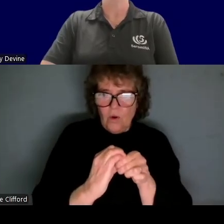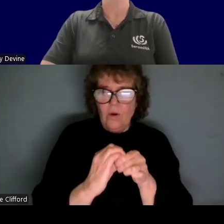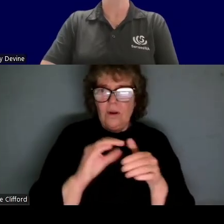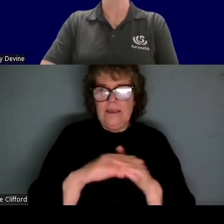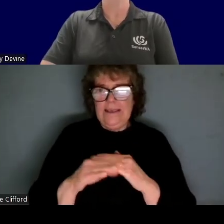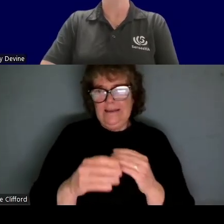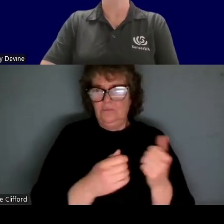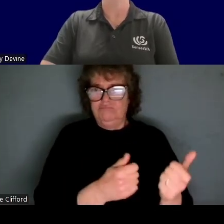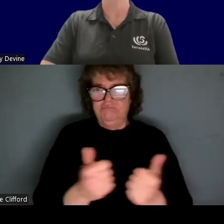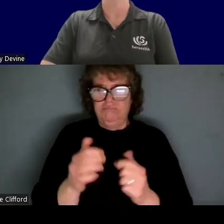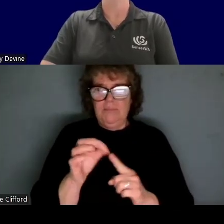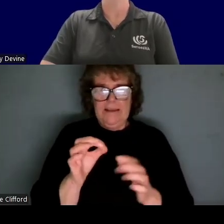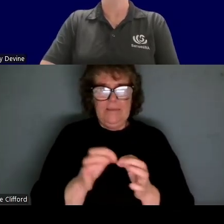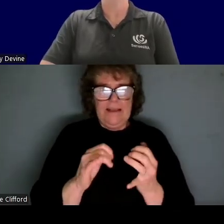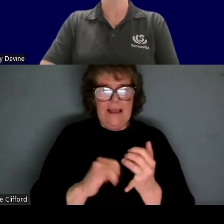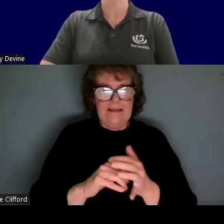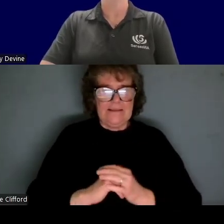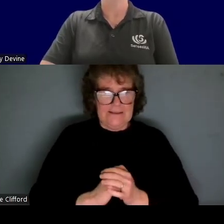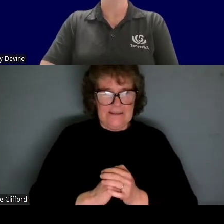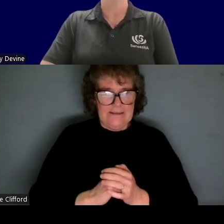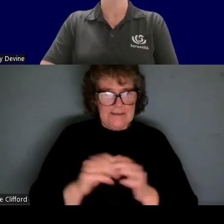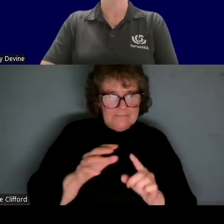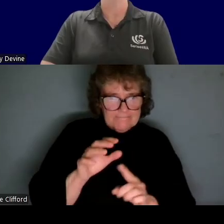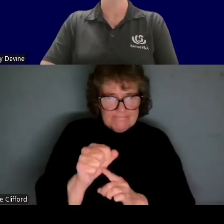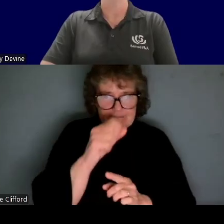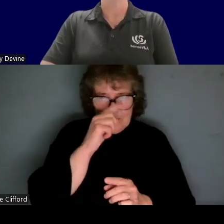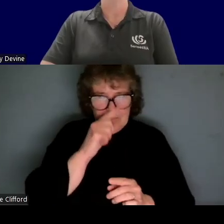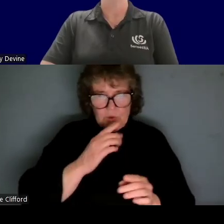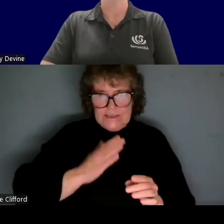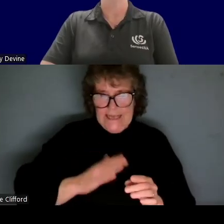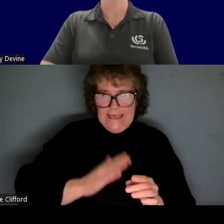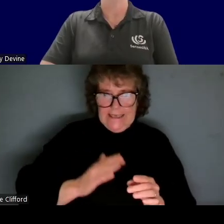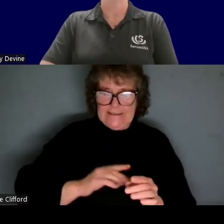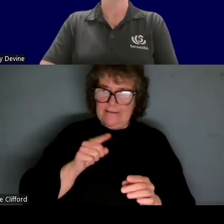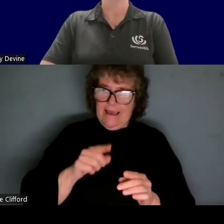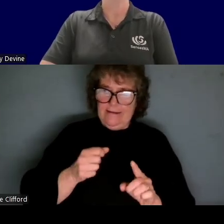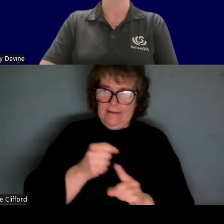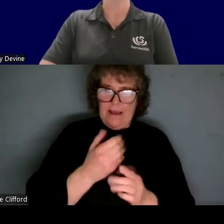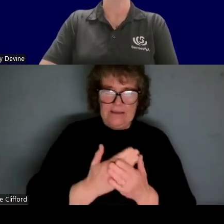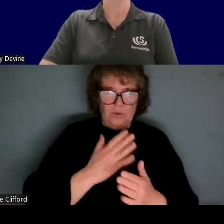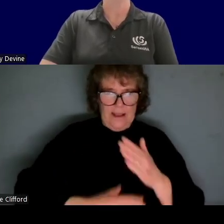their impact on behaviour, and apply proactive strategies that respect individual communication